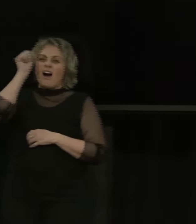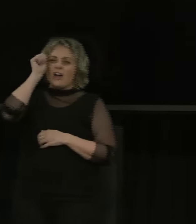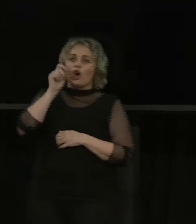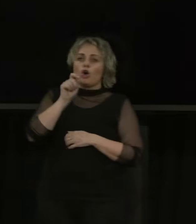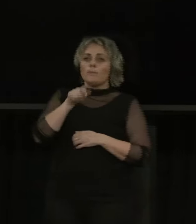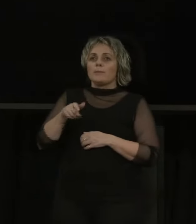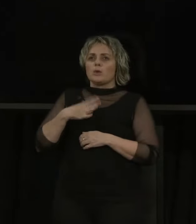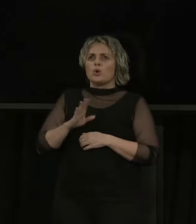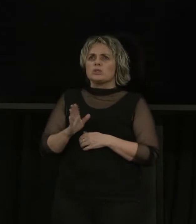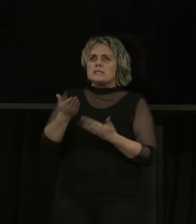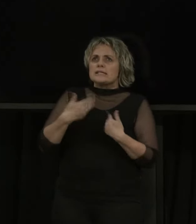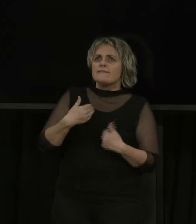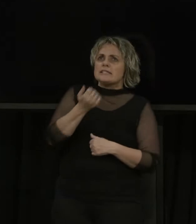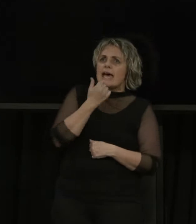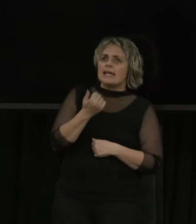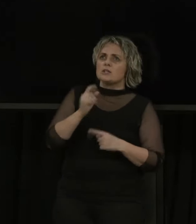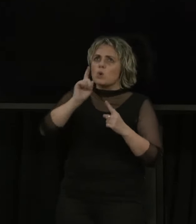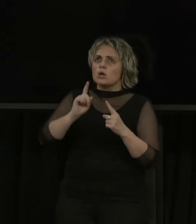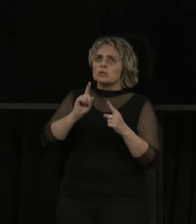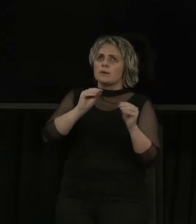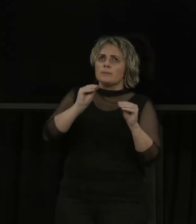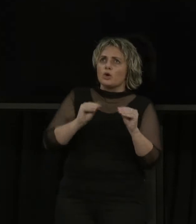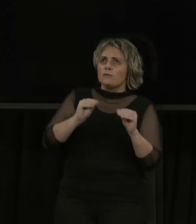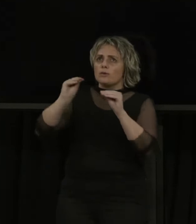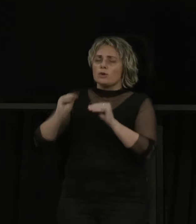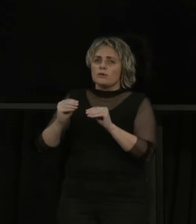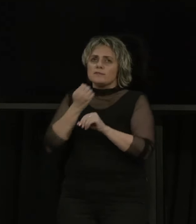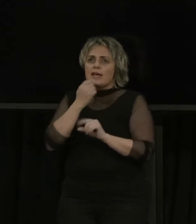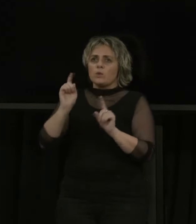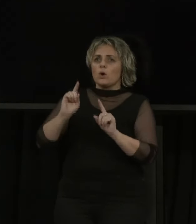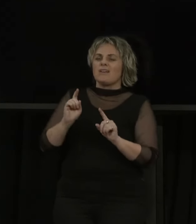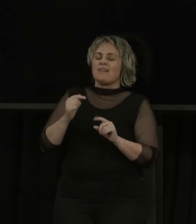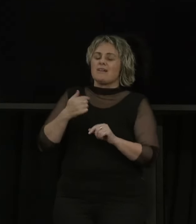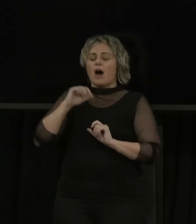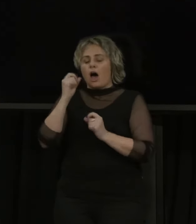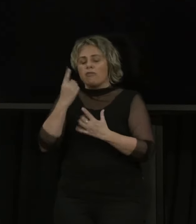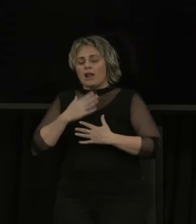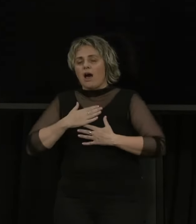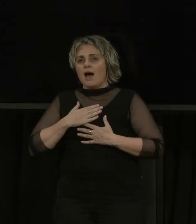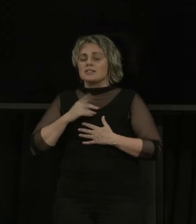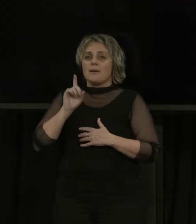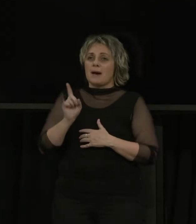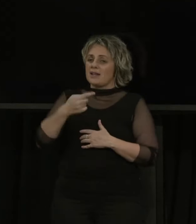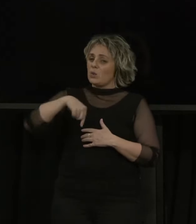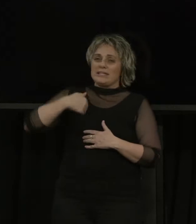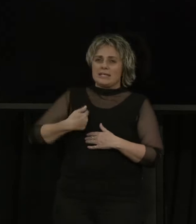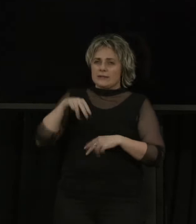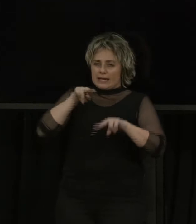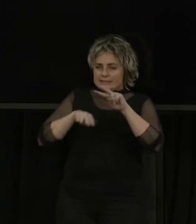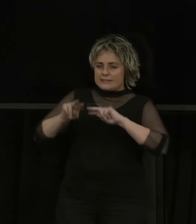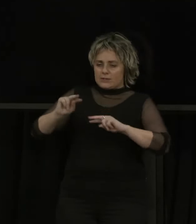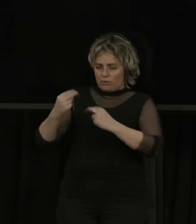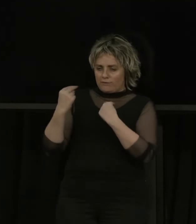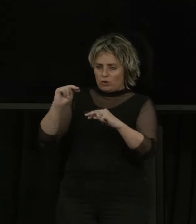this point. And it's why, as much as